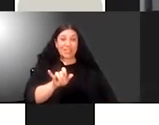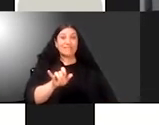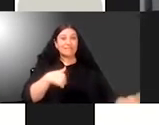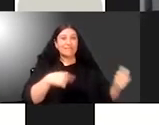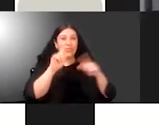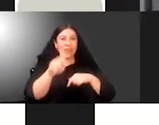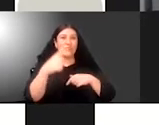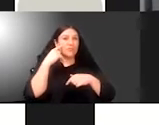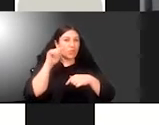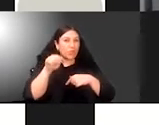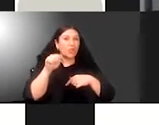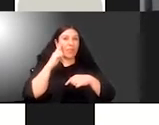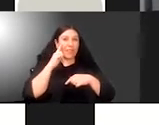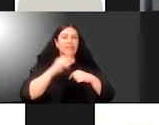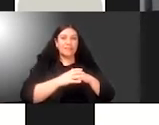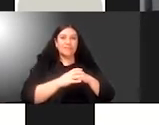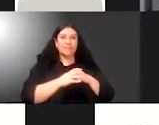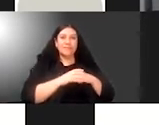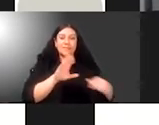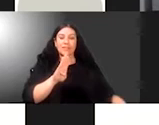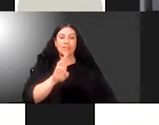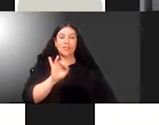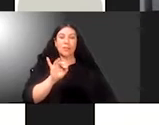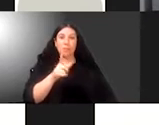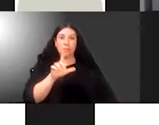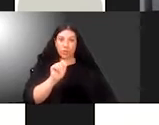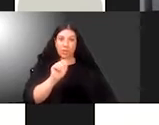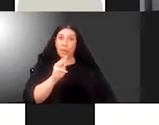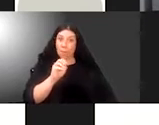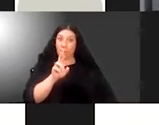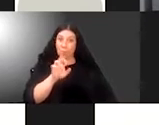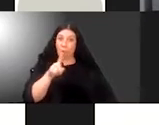Sorry, could you repeat that, please?